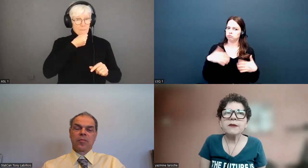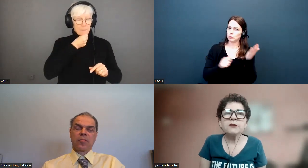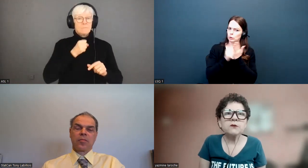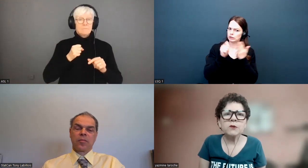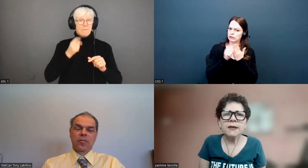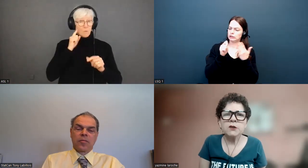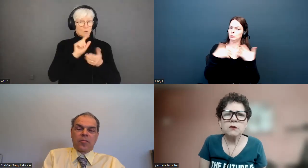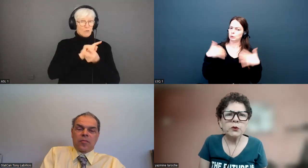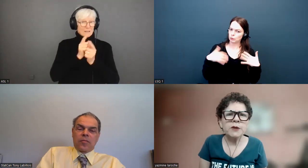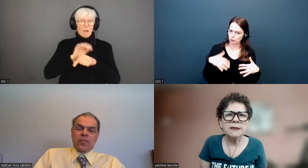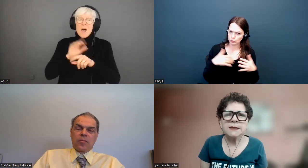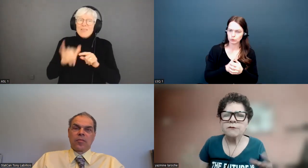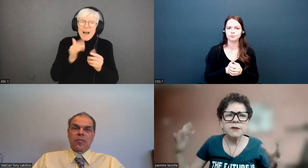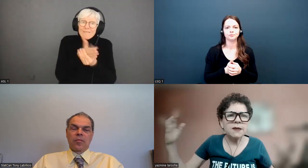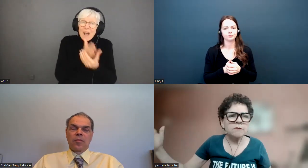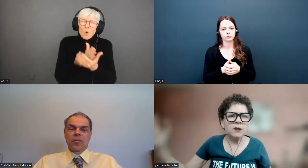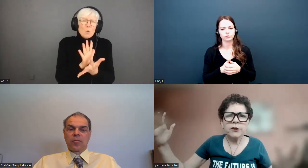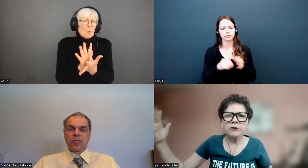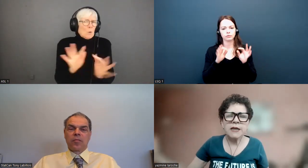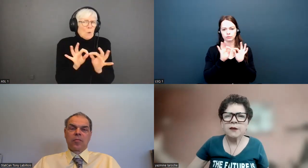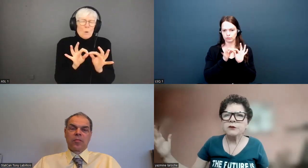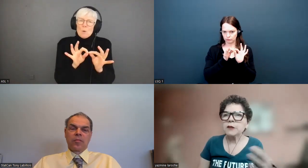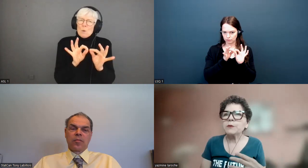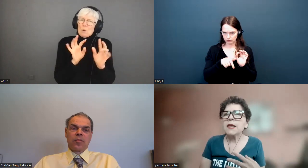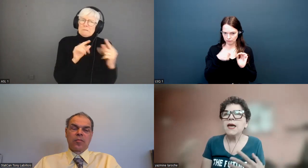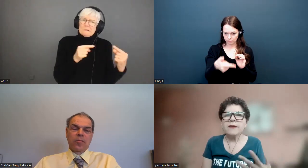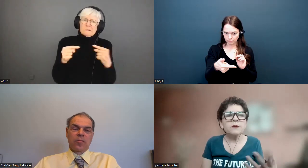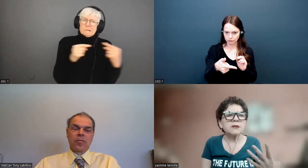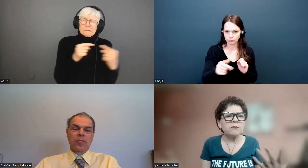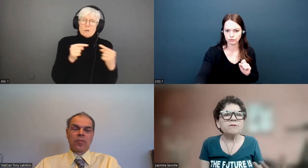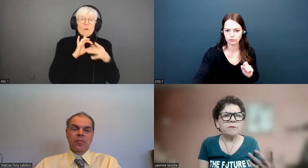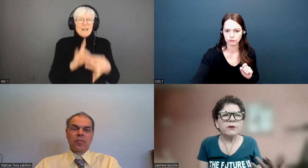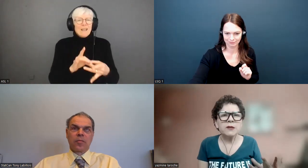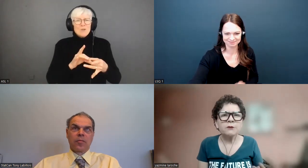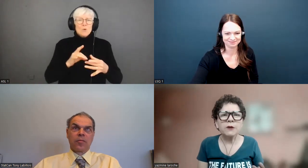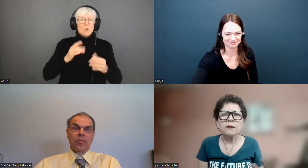issues related to Marine safety and large tanker ships and there was some very difficult